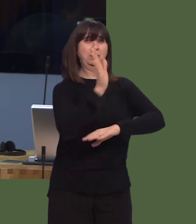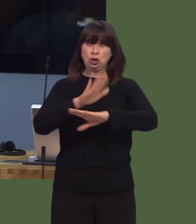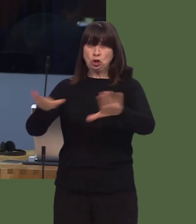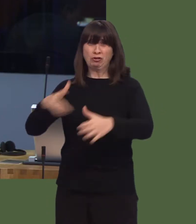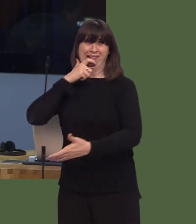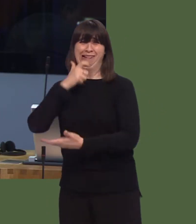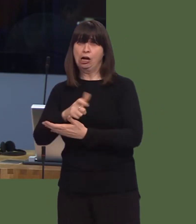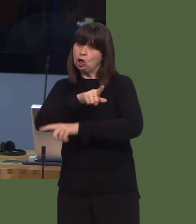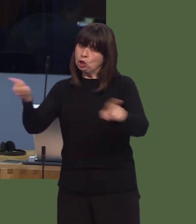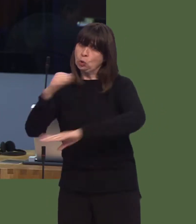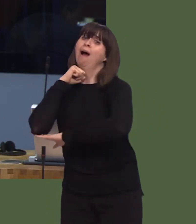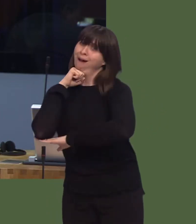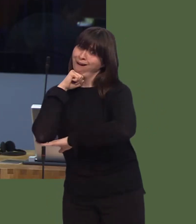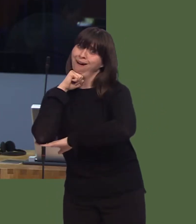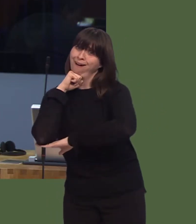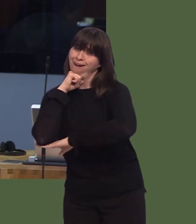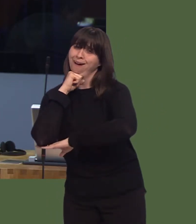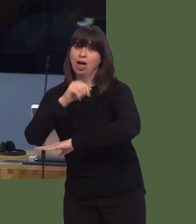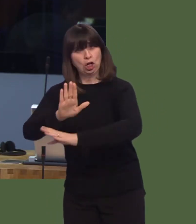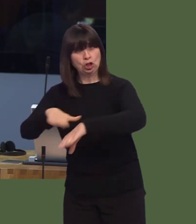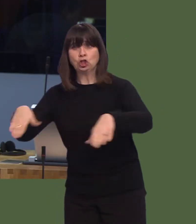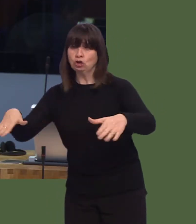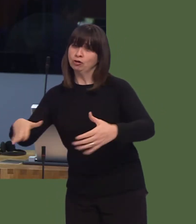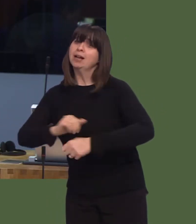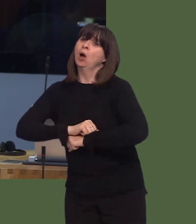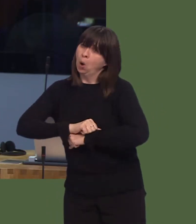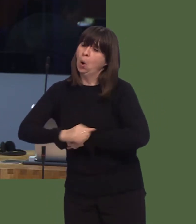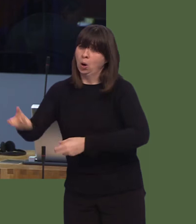Welsh Government is now proposing to take them seriously.